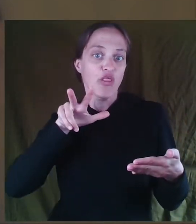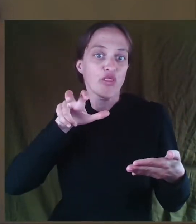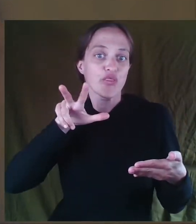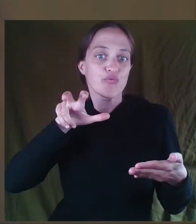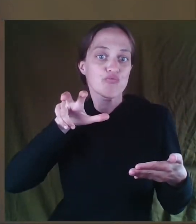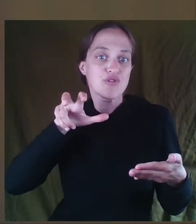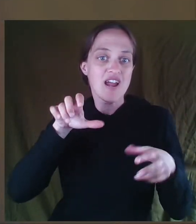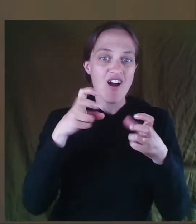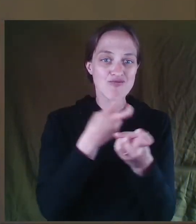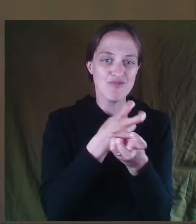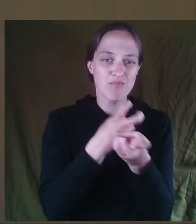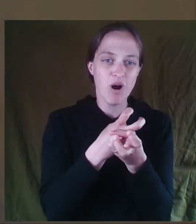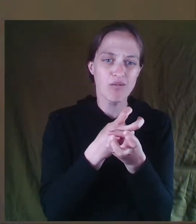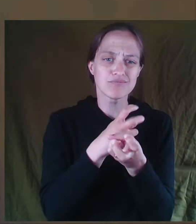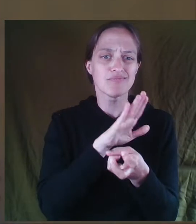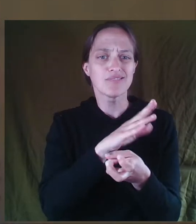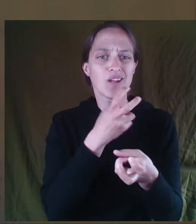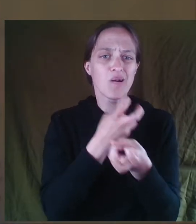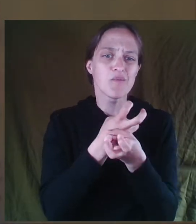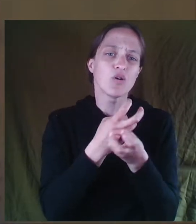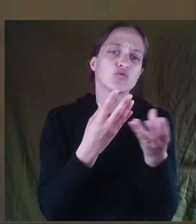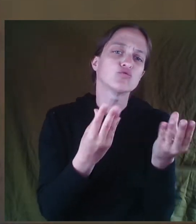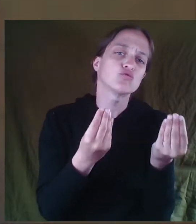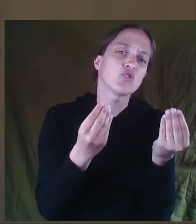soft and flexible like firm rubber.